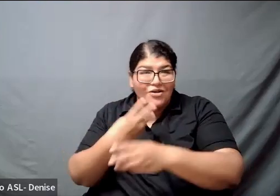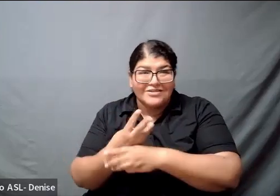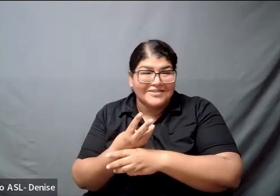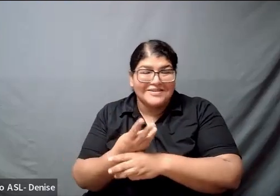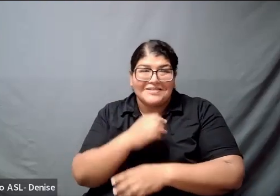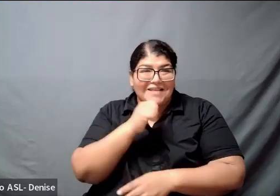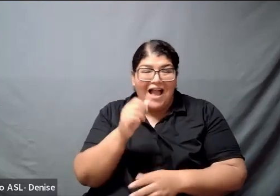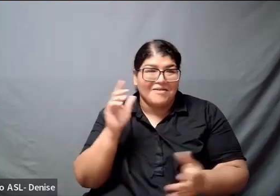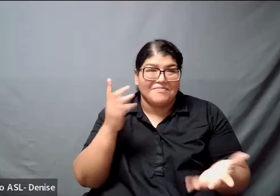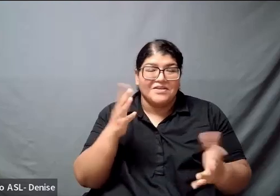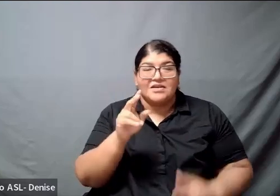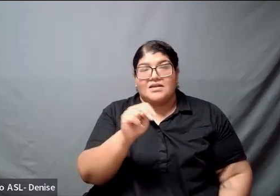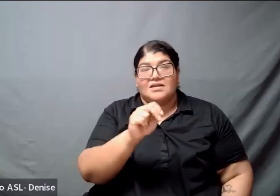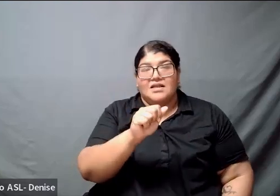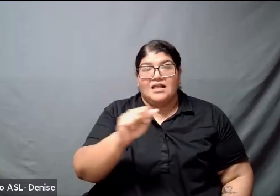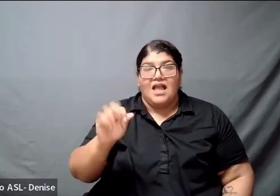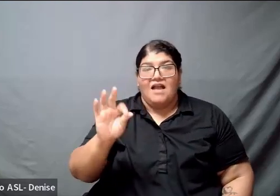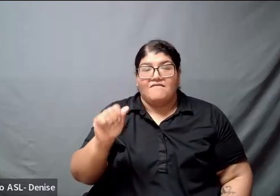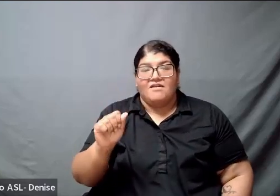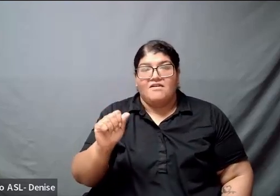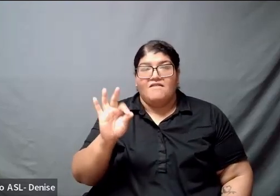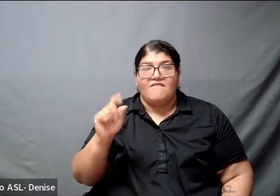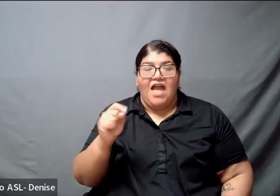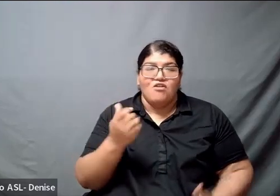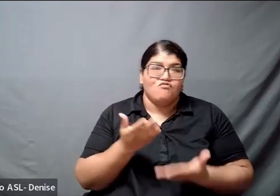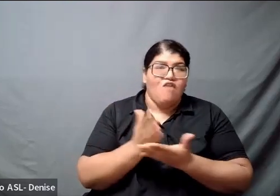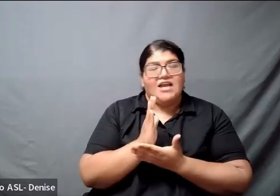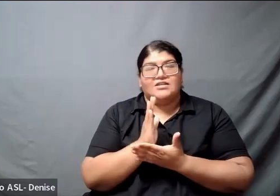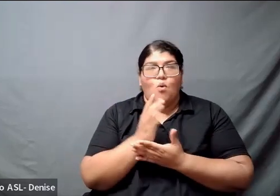NAAFA is a 55-year-old fat rights organization that works towards changing